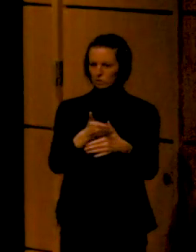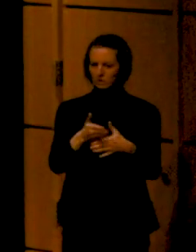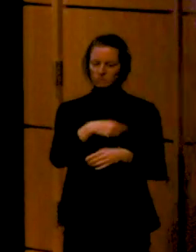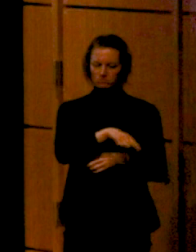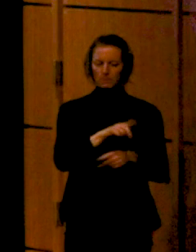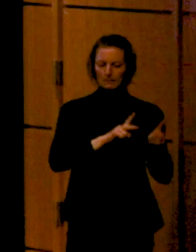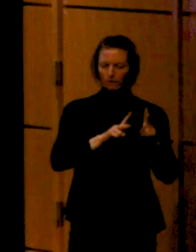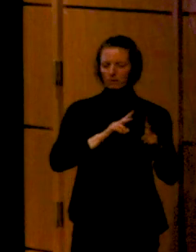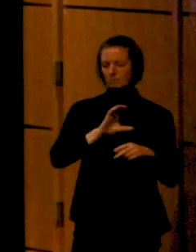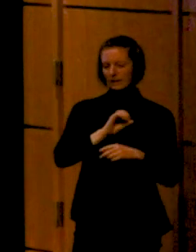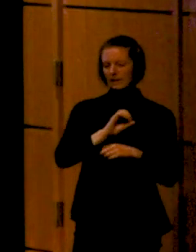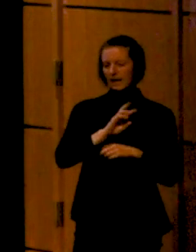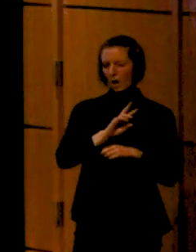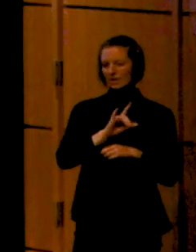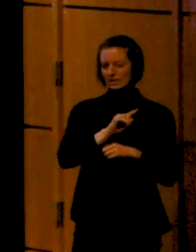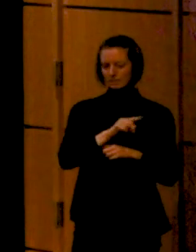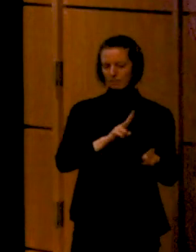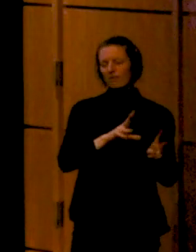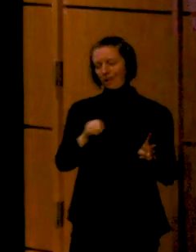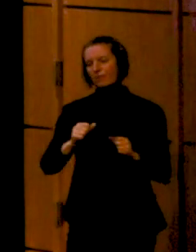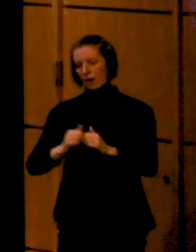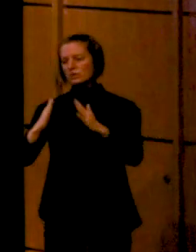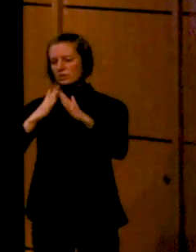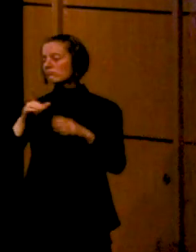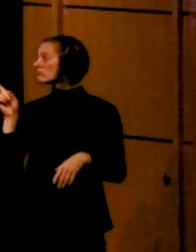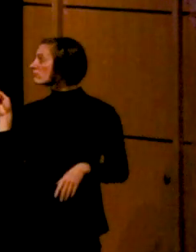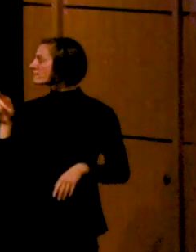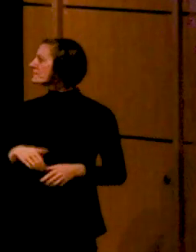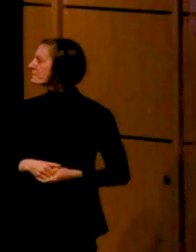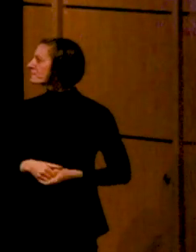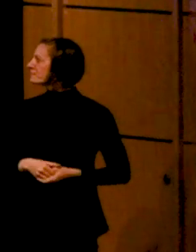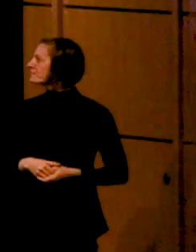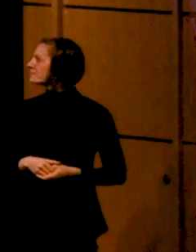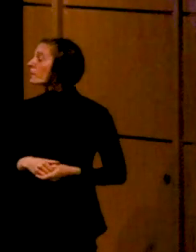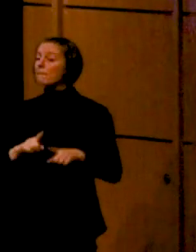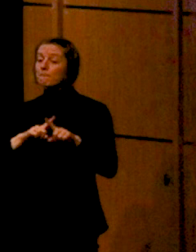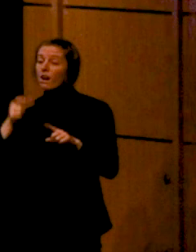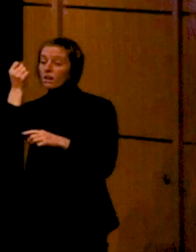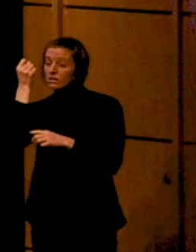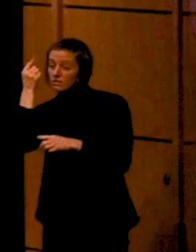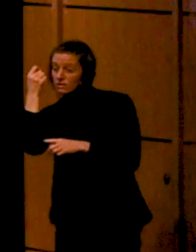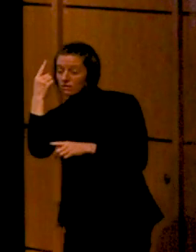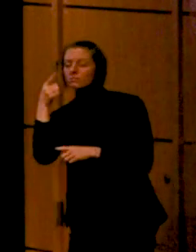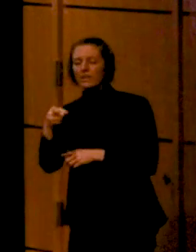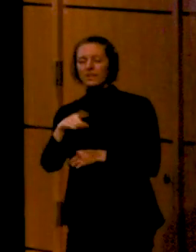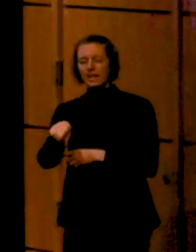And we represent Native American art by bringing out some objects from our collection that